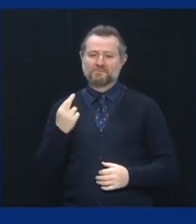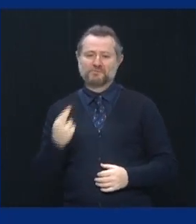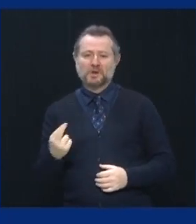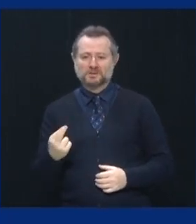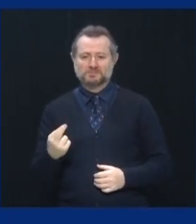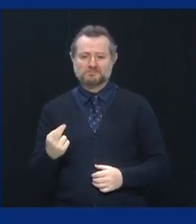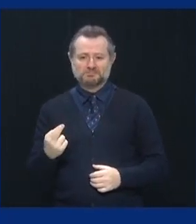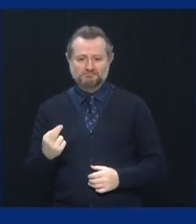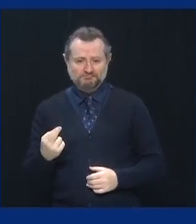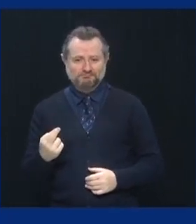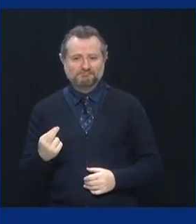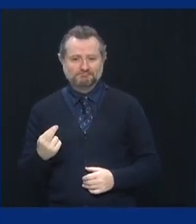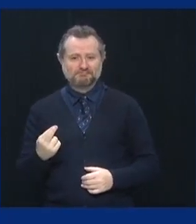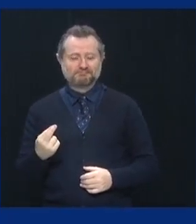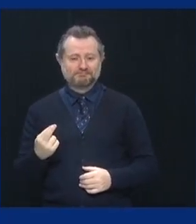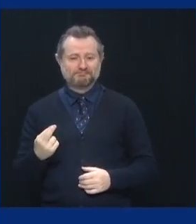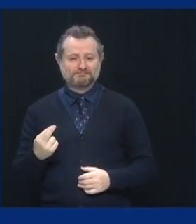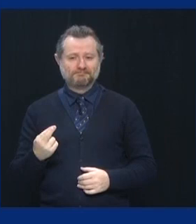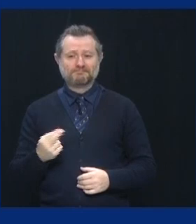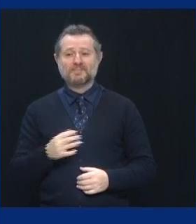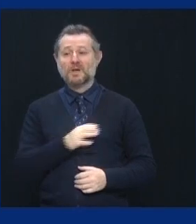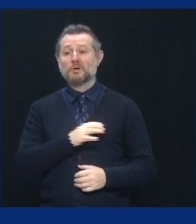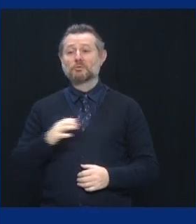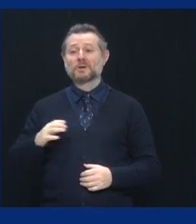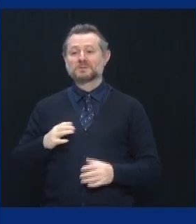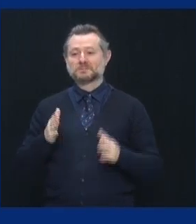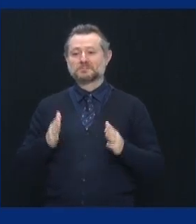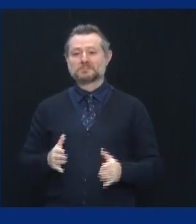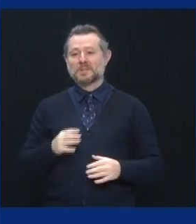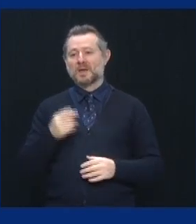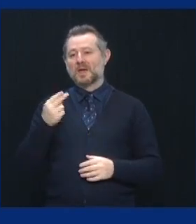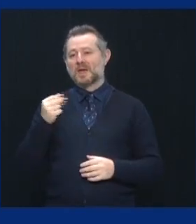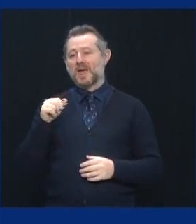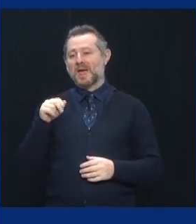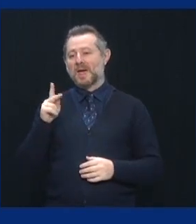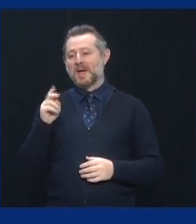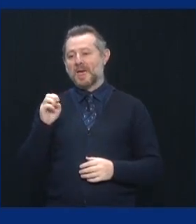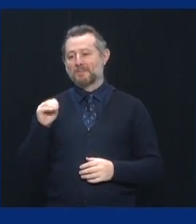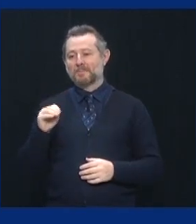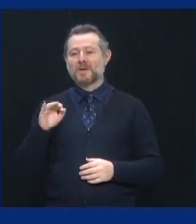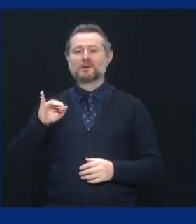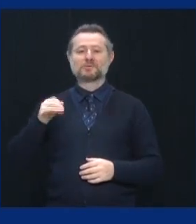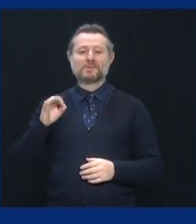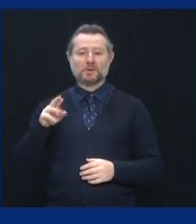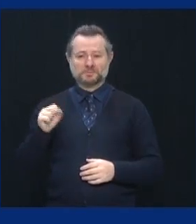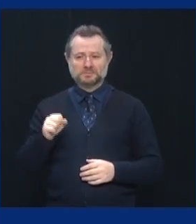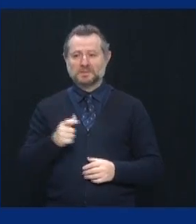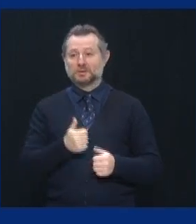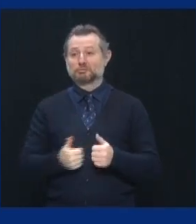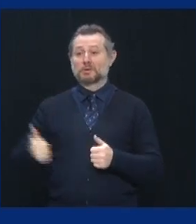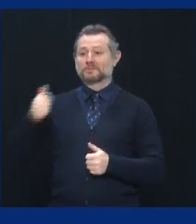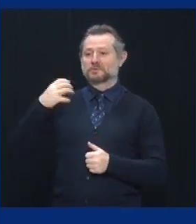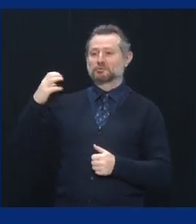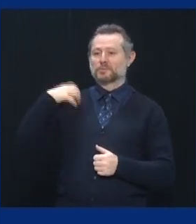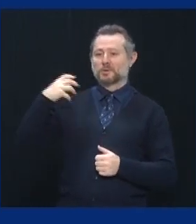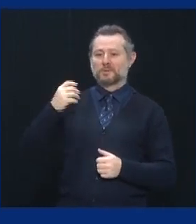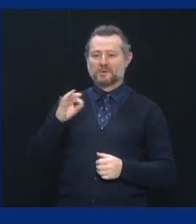THE FEDERAL LEVEL. WITH THAT, I WOULD LIKE TO